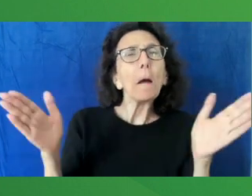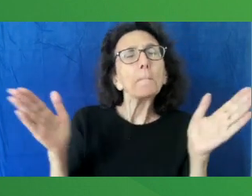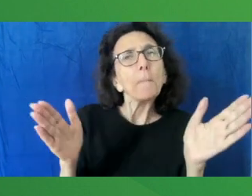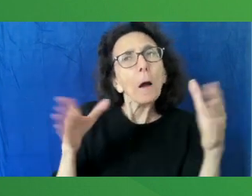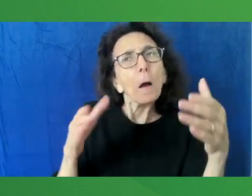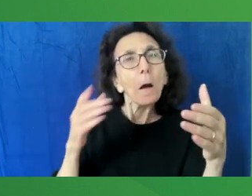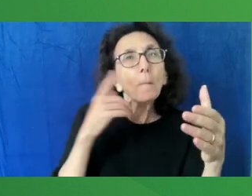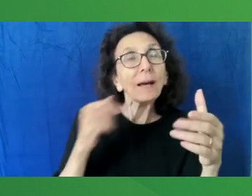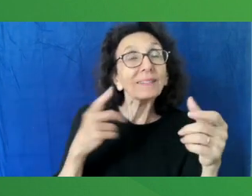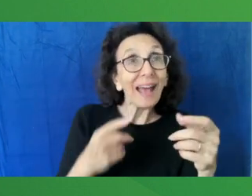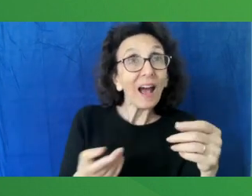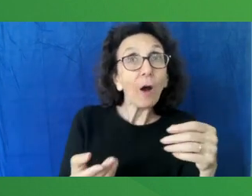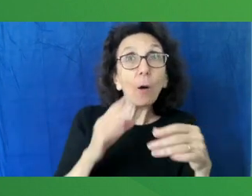Right.